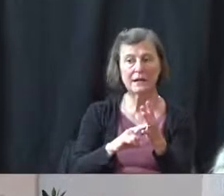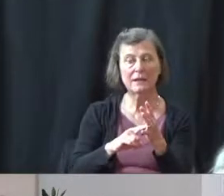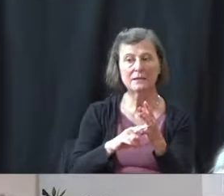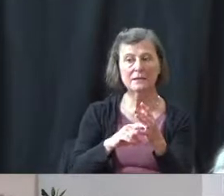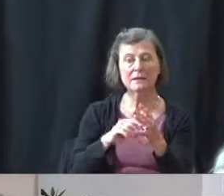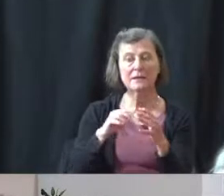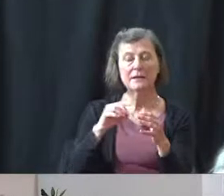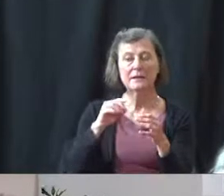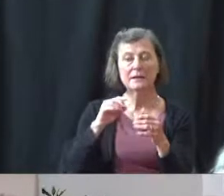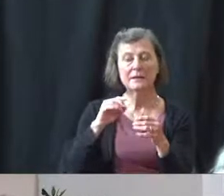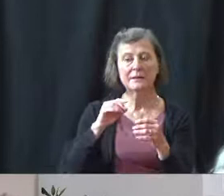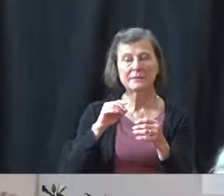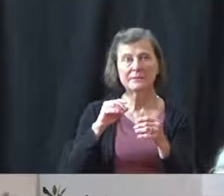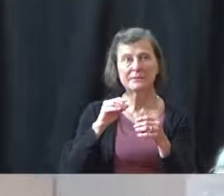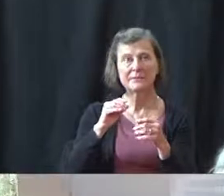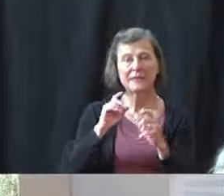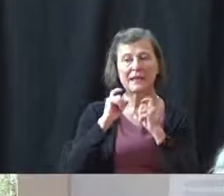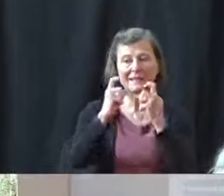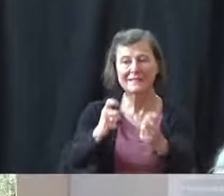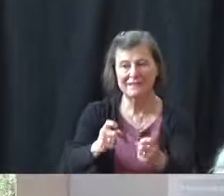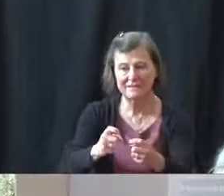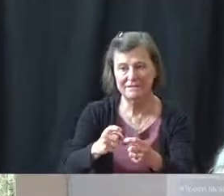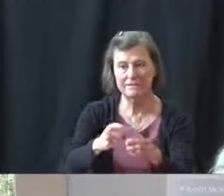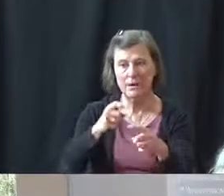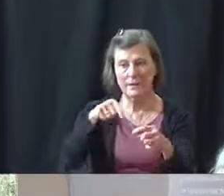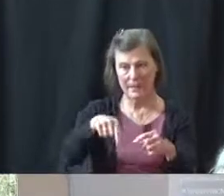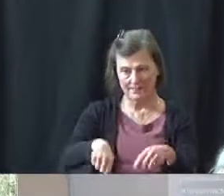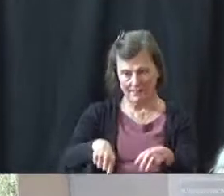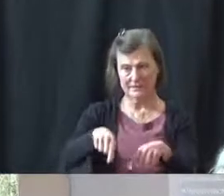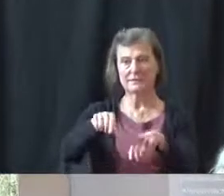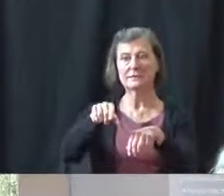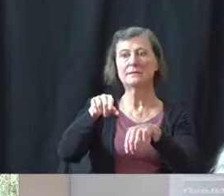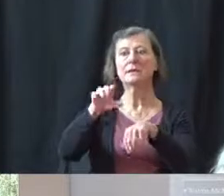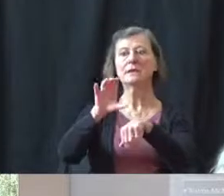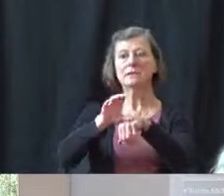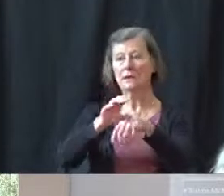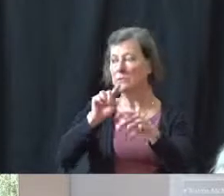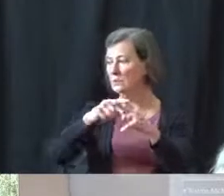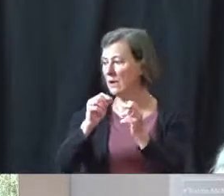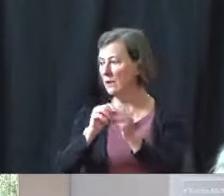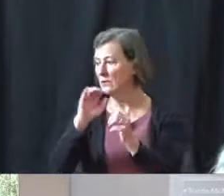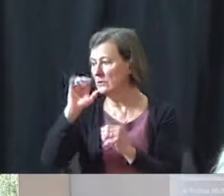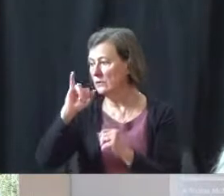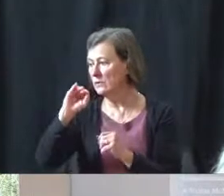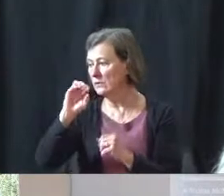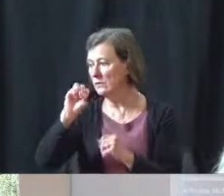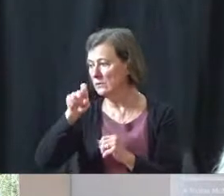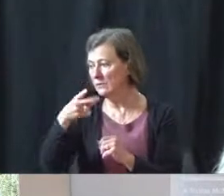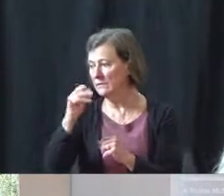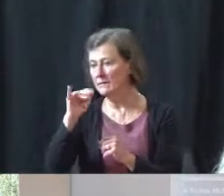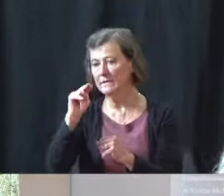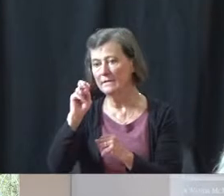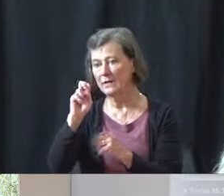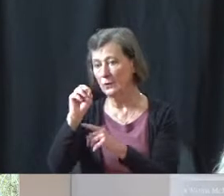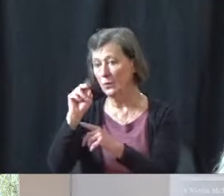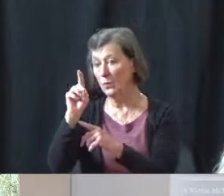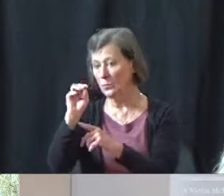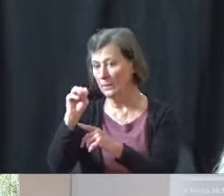made to this congregation, starting with Josephine Odom, whose bequest furnished the down payment